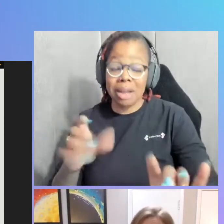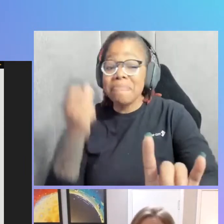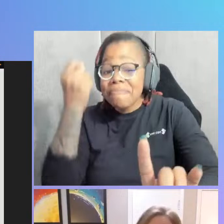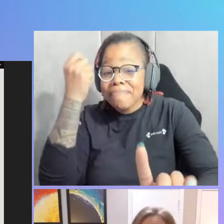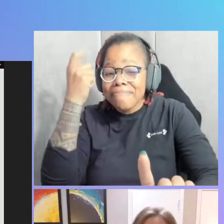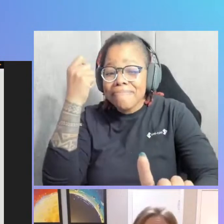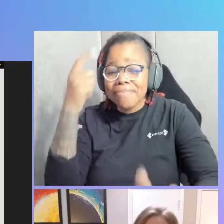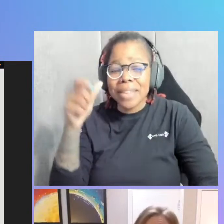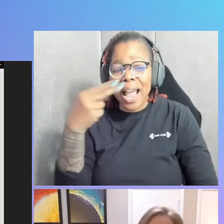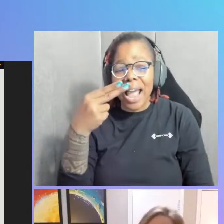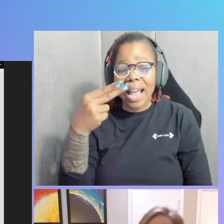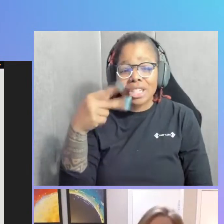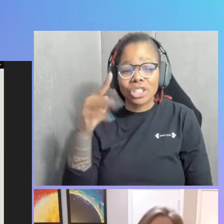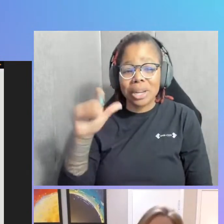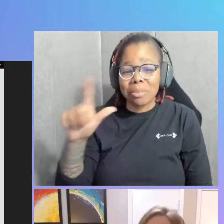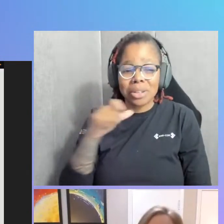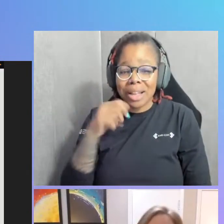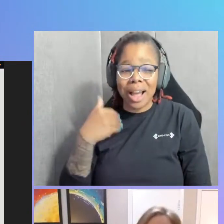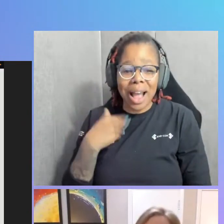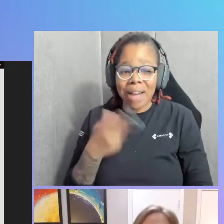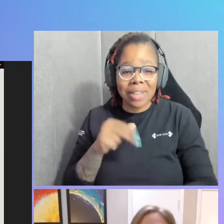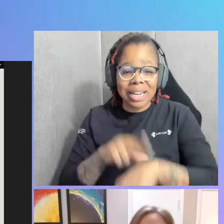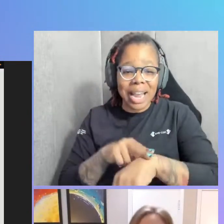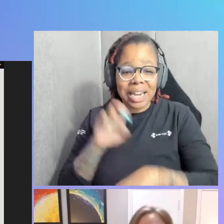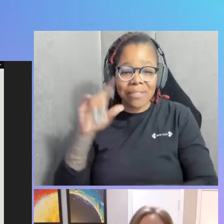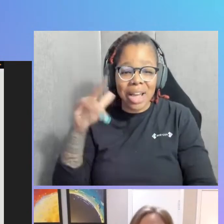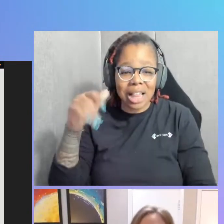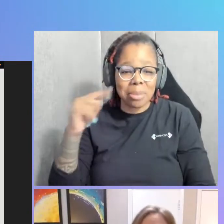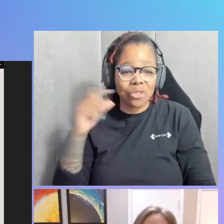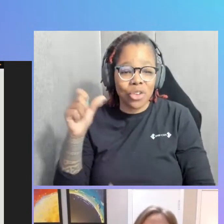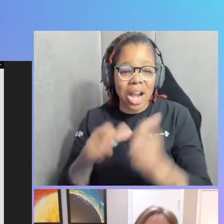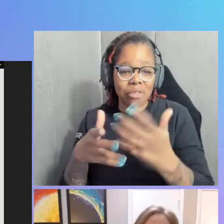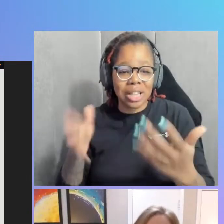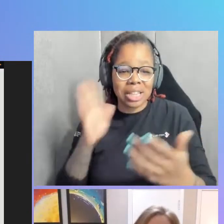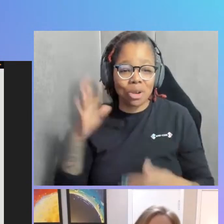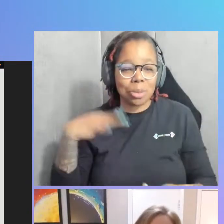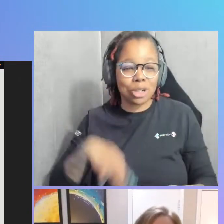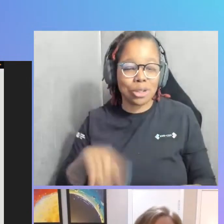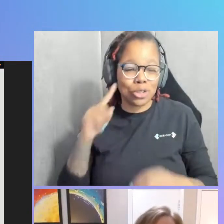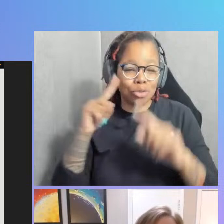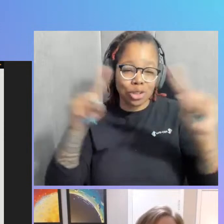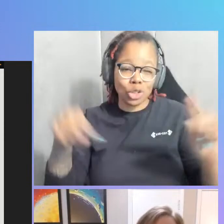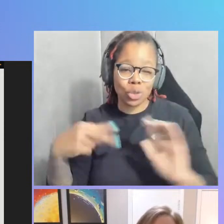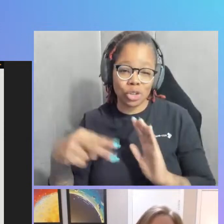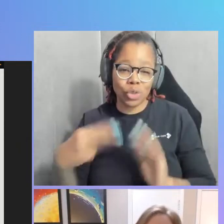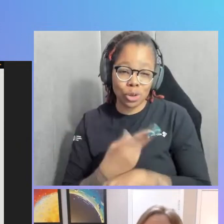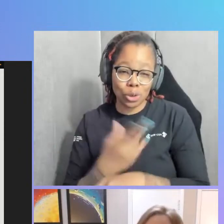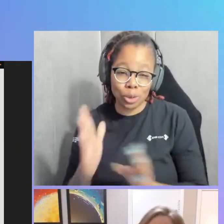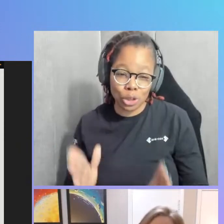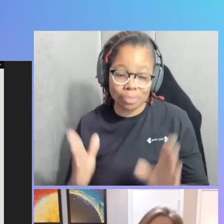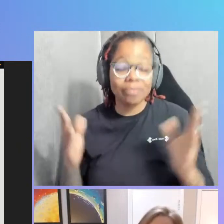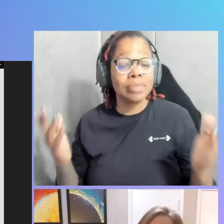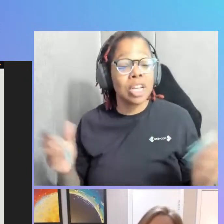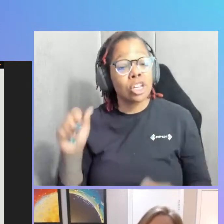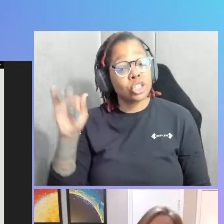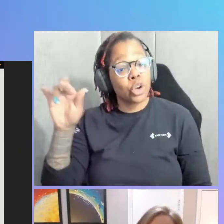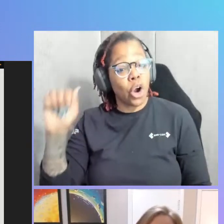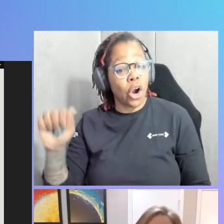native element for everything that would be useful for screen reader users to know. So Aria